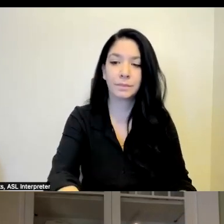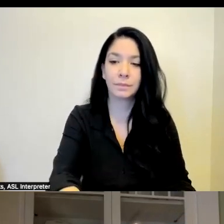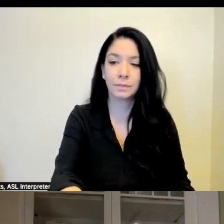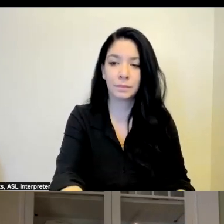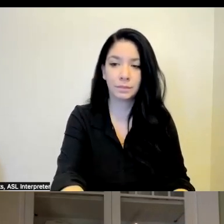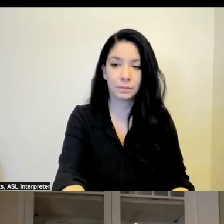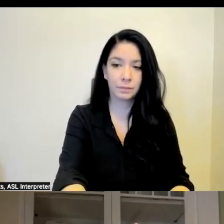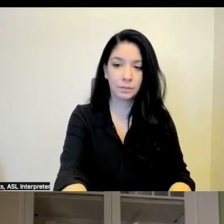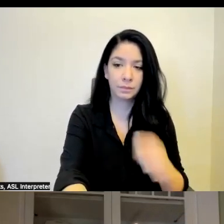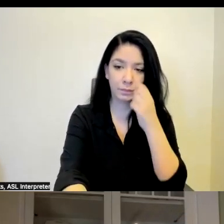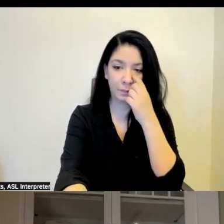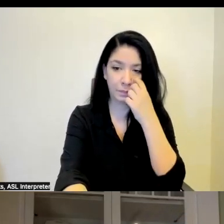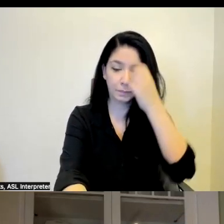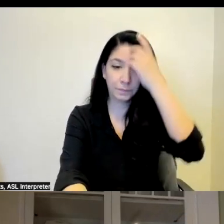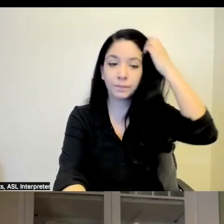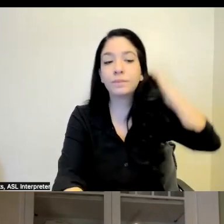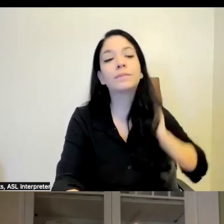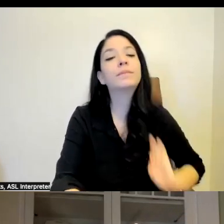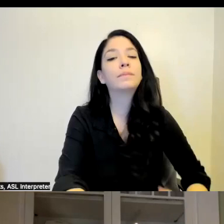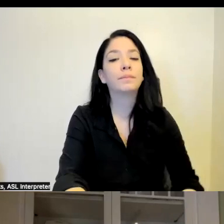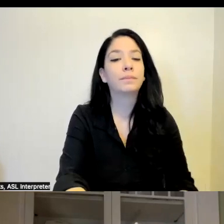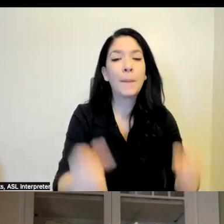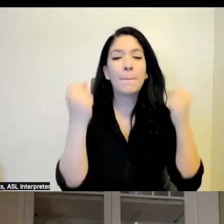So, yeah, there are many folks out there that are experiencing this.